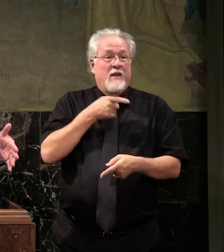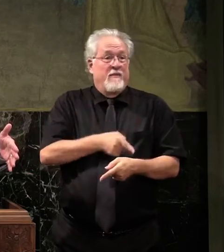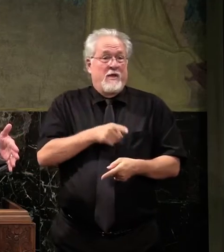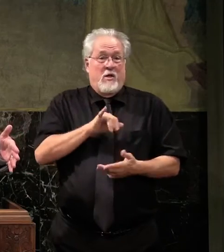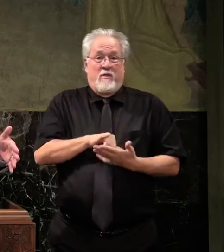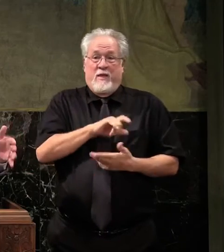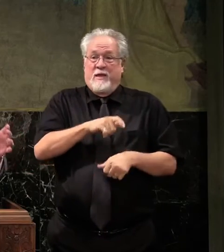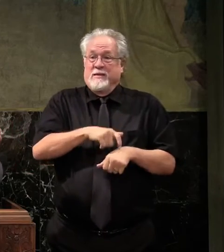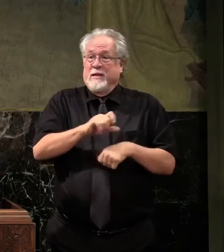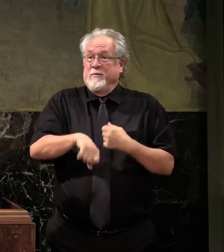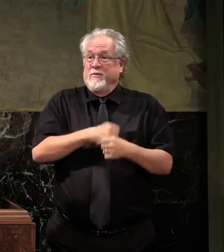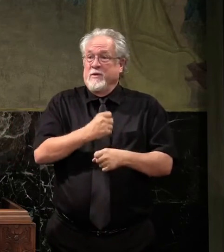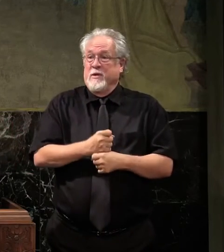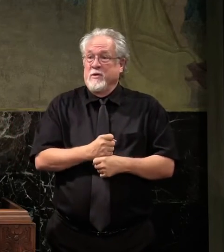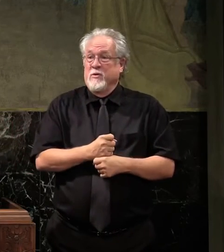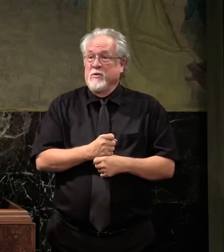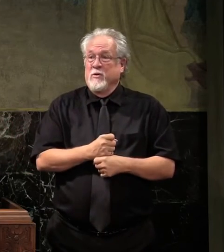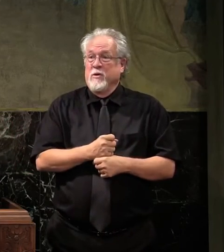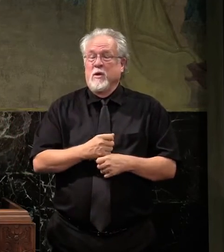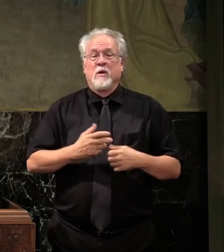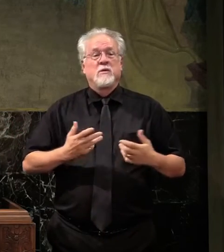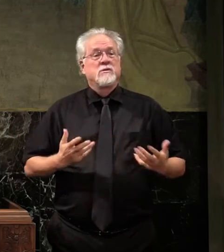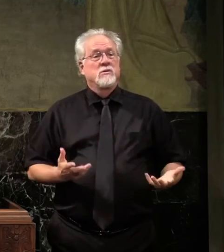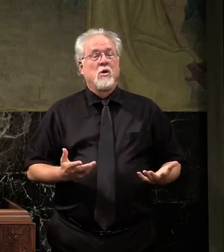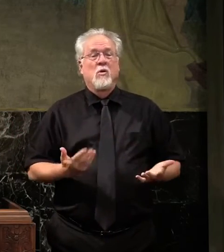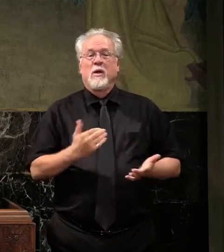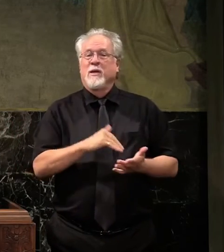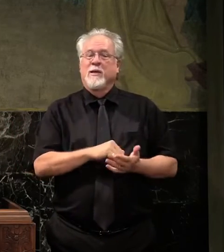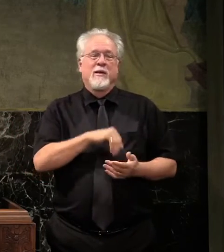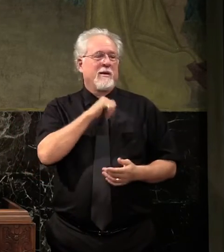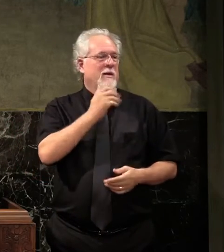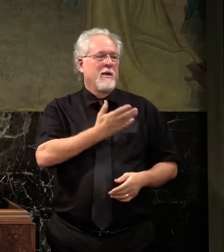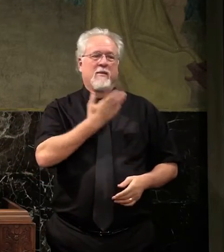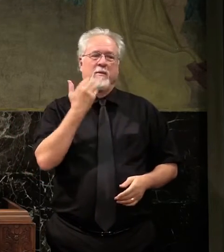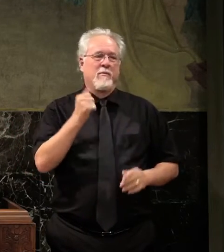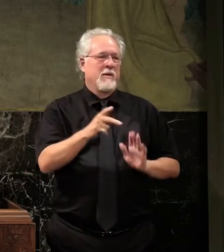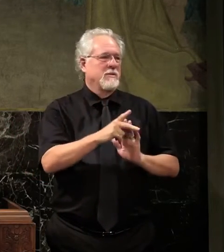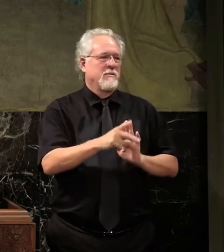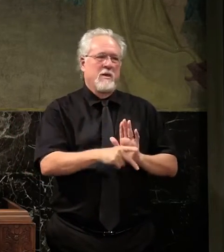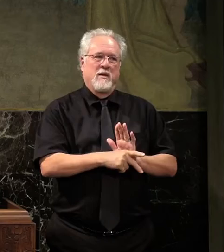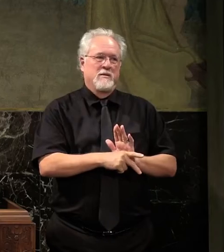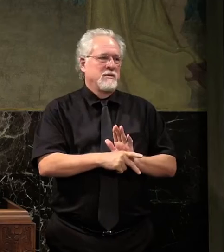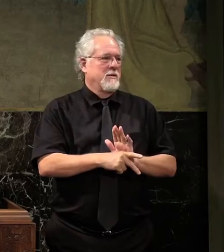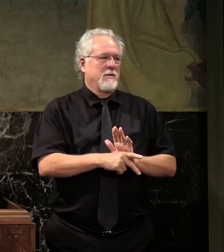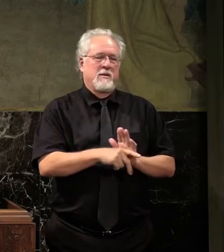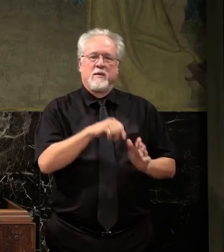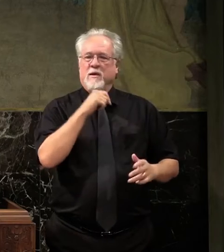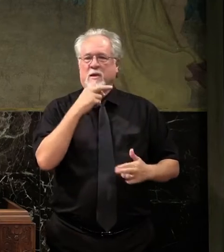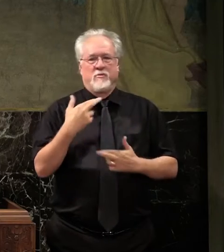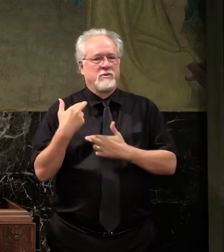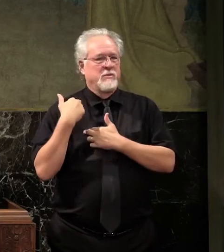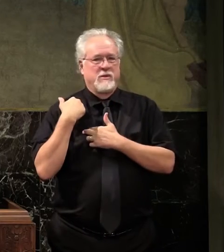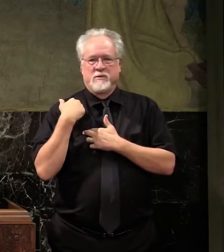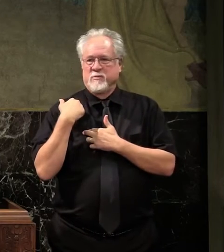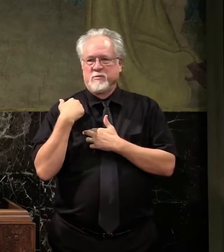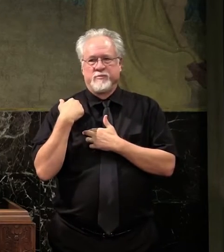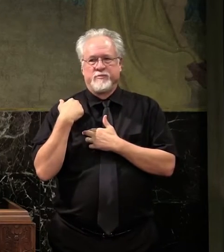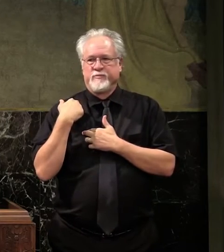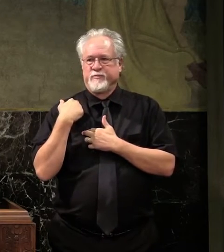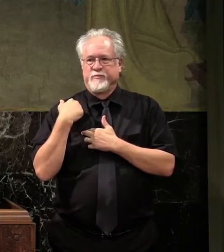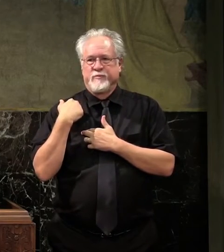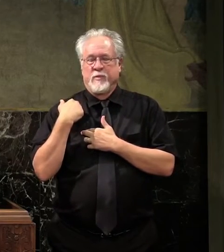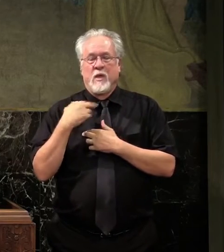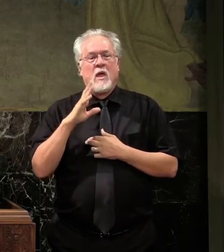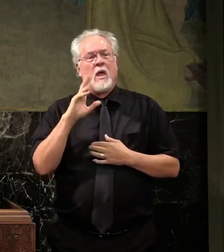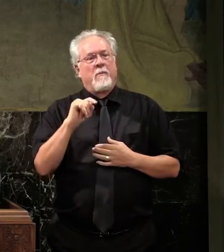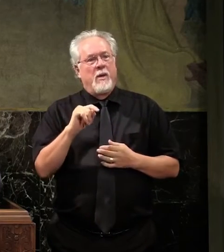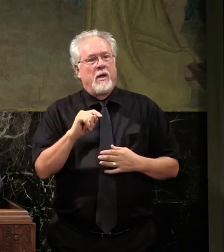So again, not the best policy, not responsible but because of the good work